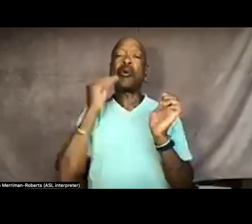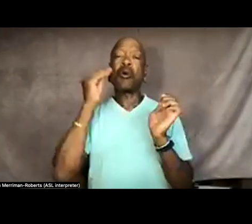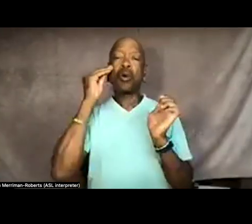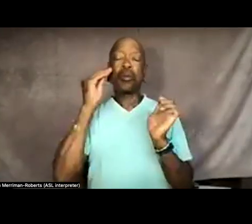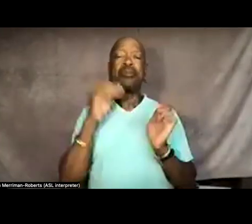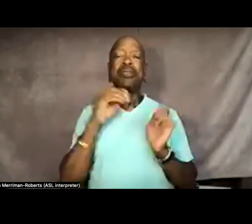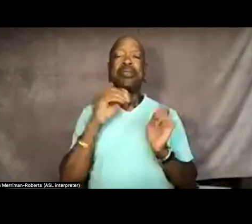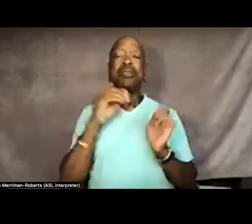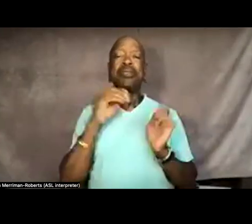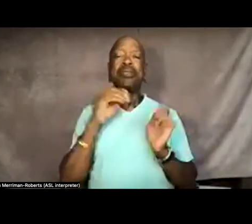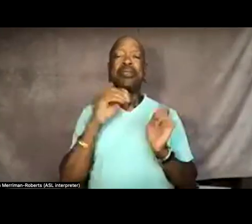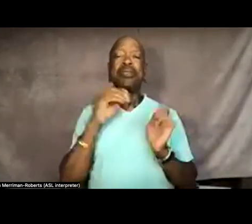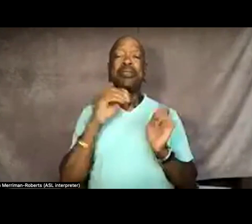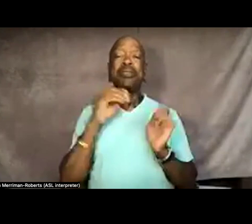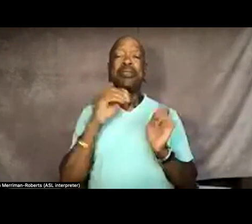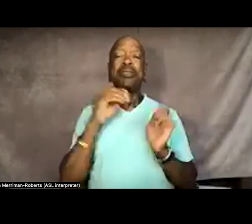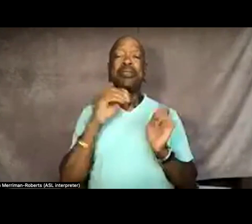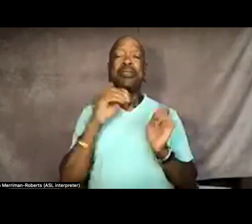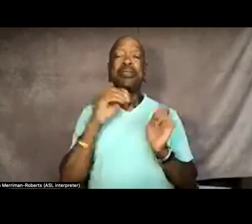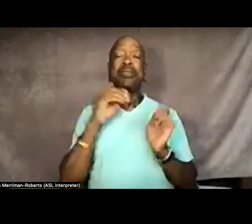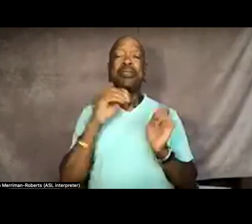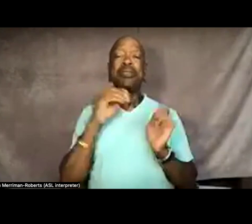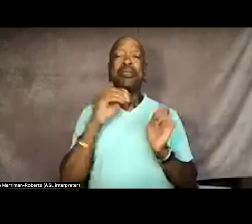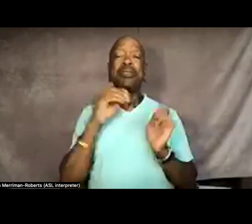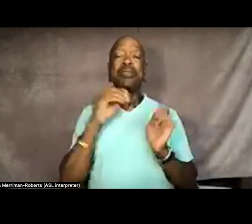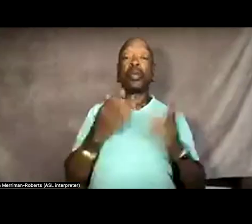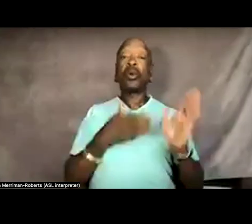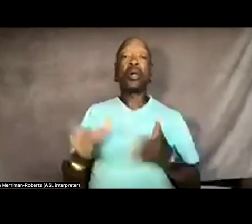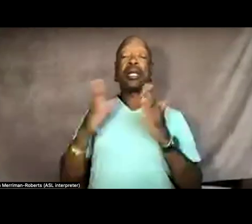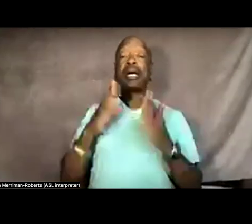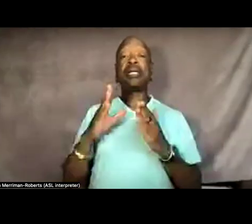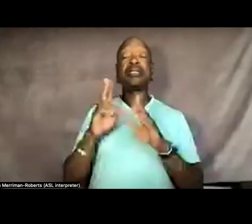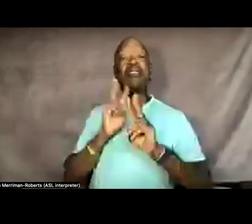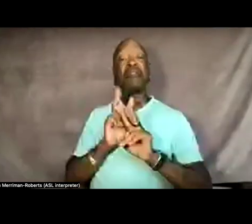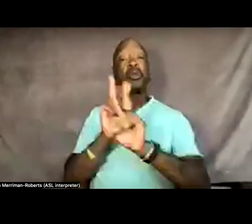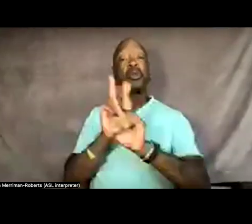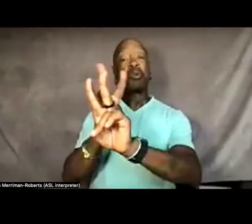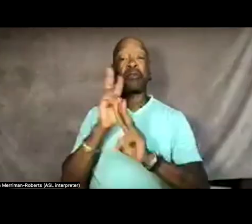a funeral theme protest a funeral for public health outside the Alameda County Department